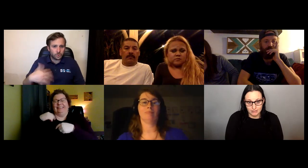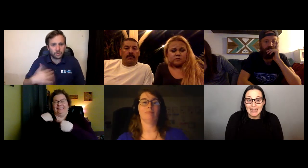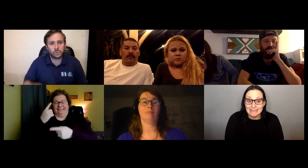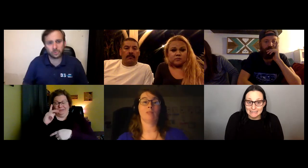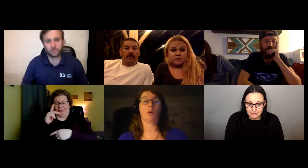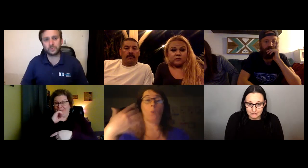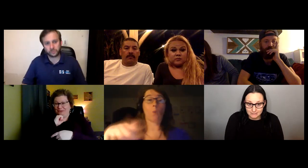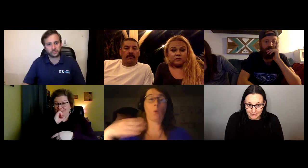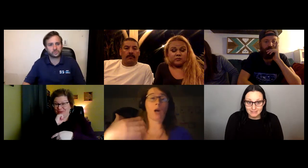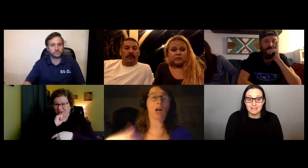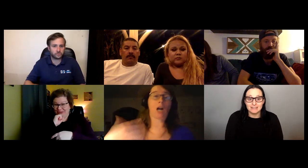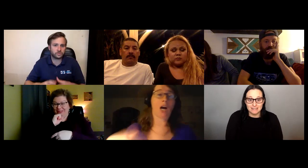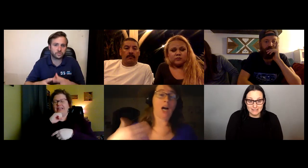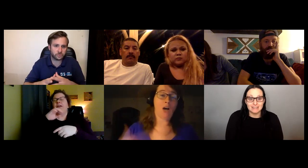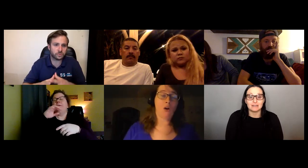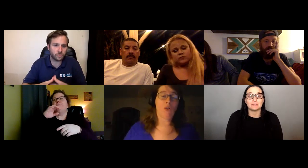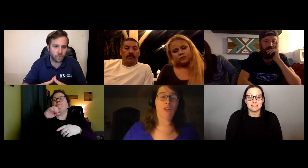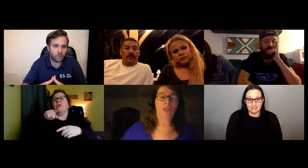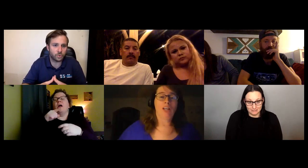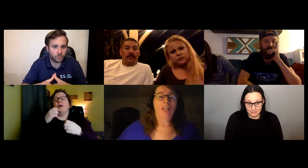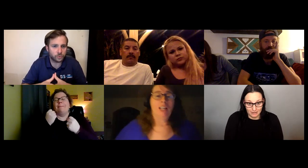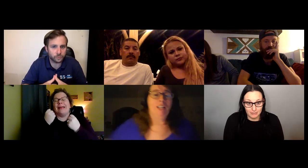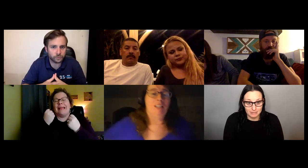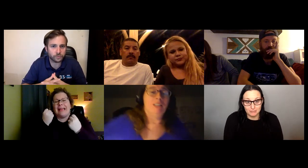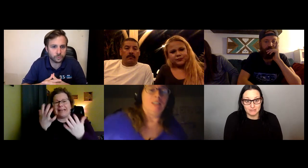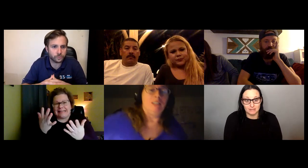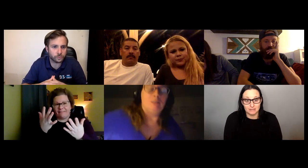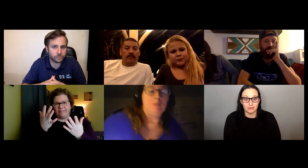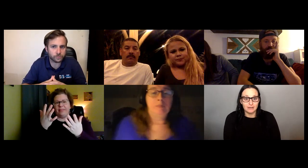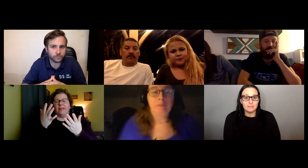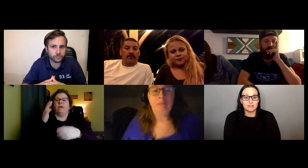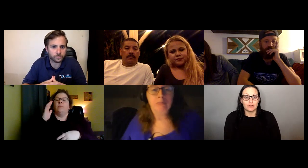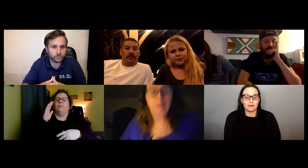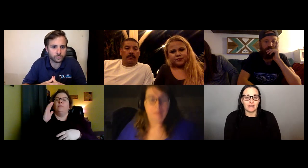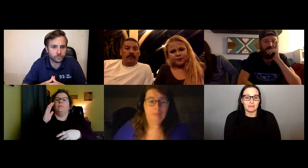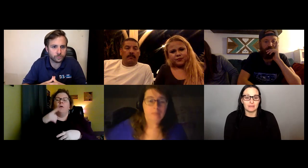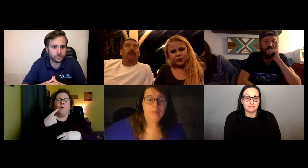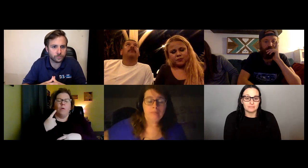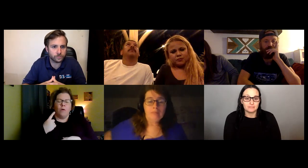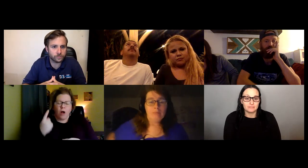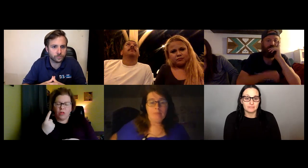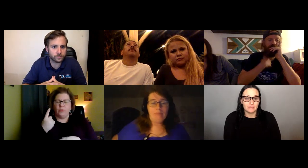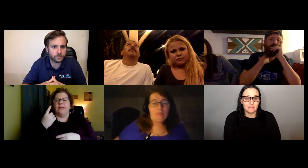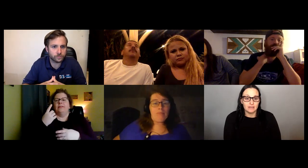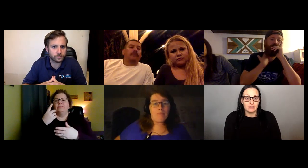80 yeah since he was uh